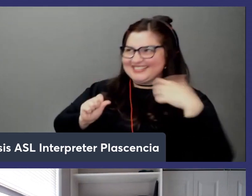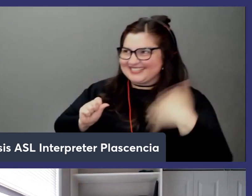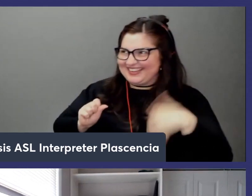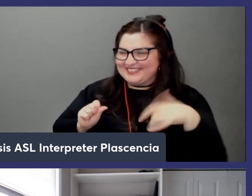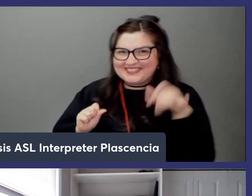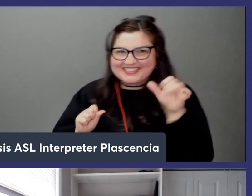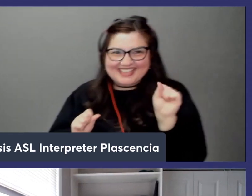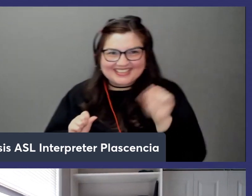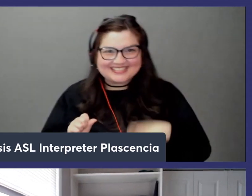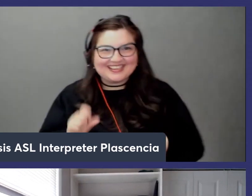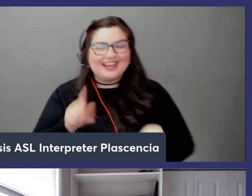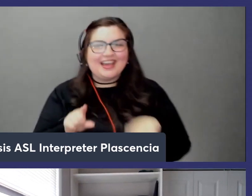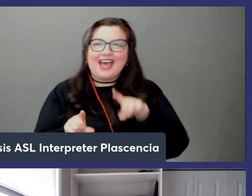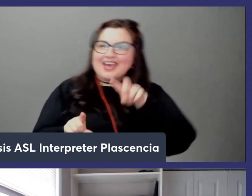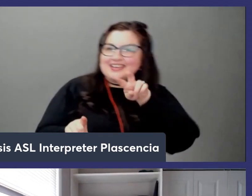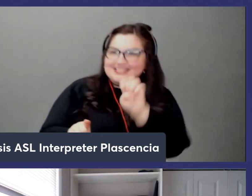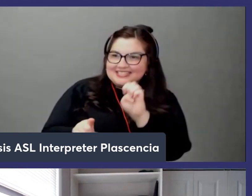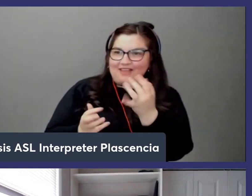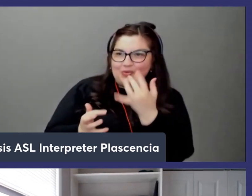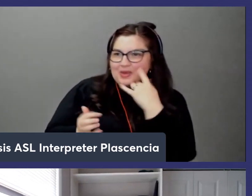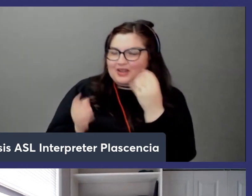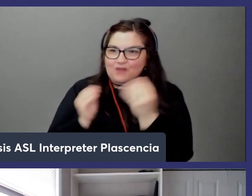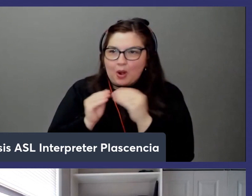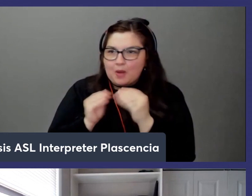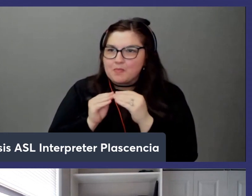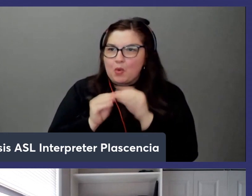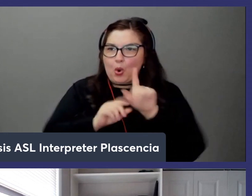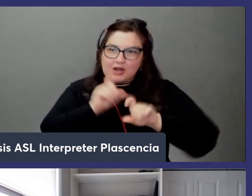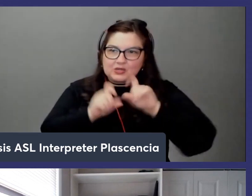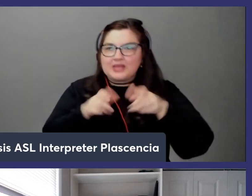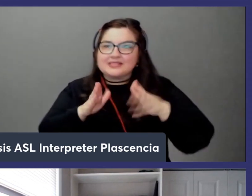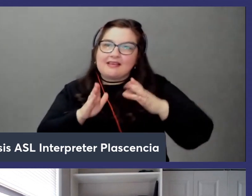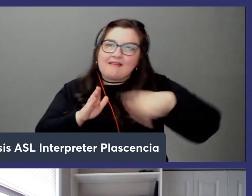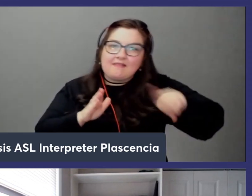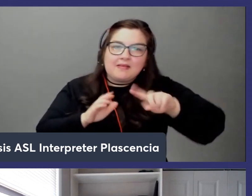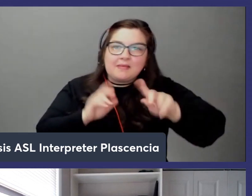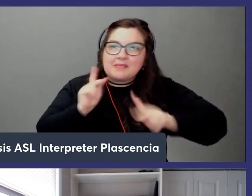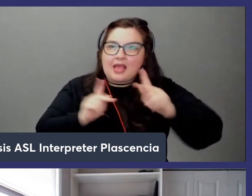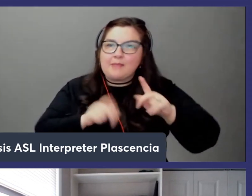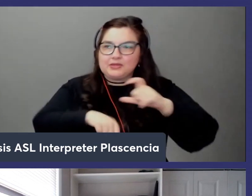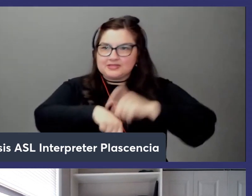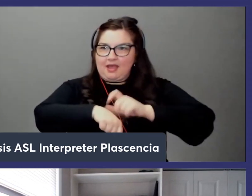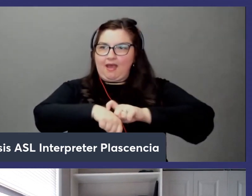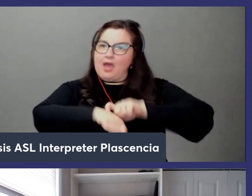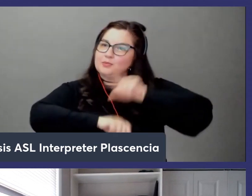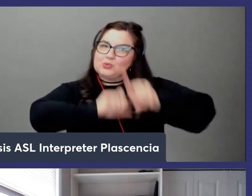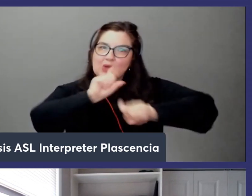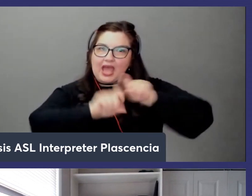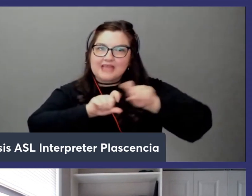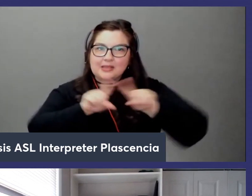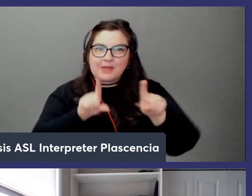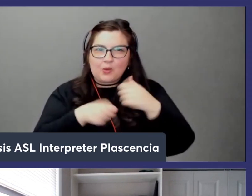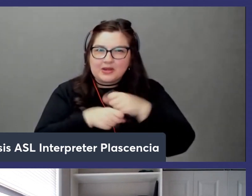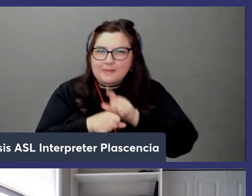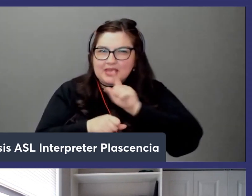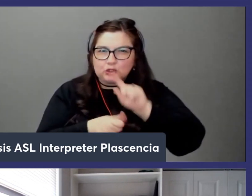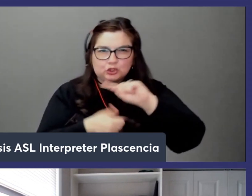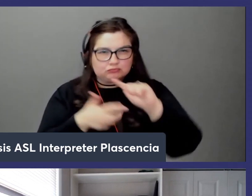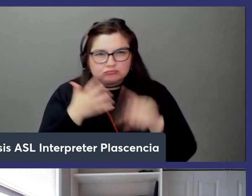Hey, Dave, I'm waiting for some more questions. I give people some time to ask some questions, but I just wanna make sure we covered all the bases that you wanted to talk about.